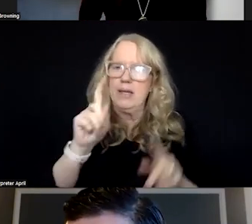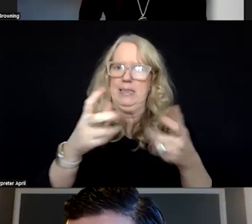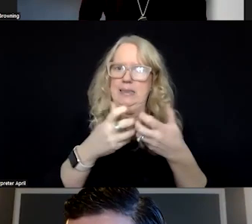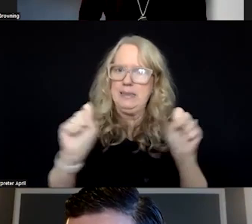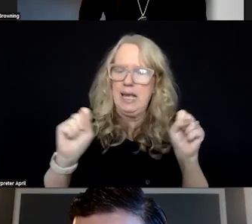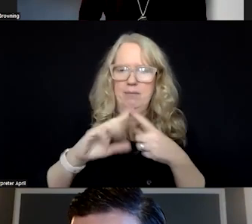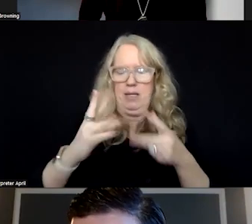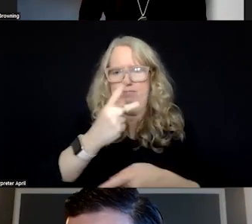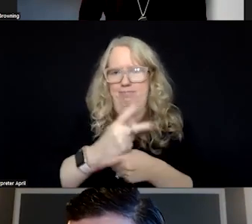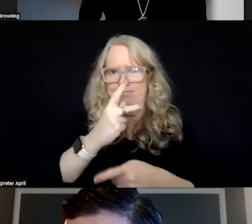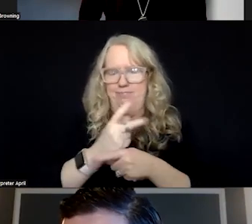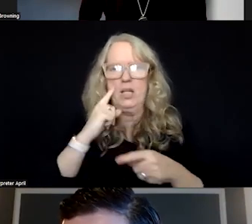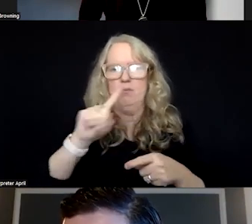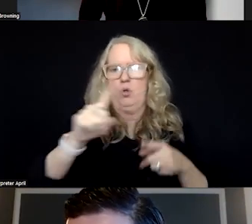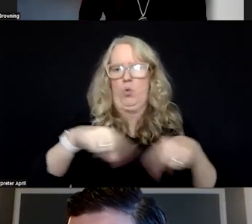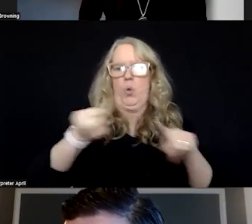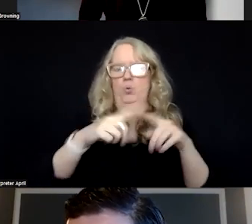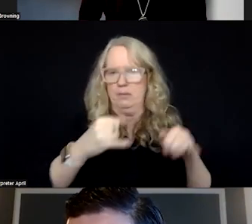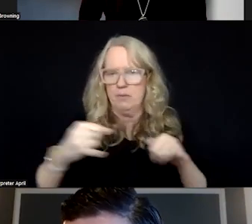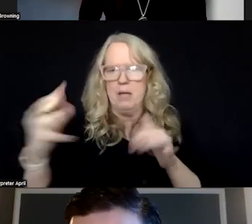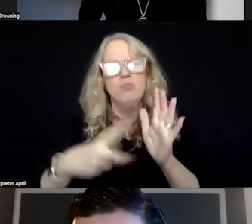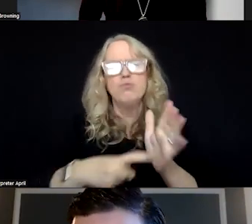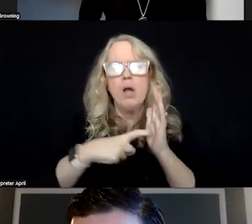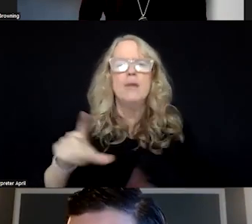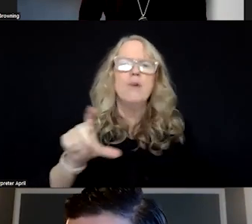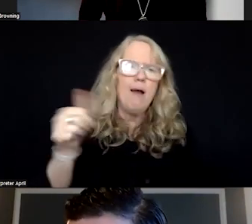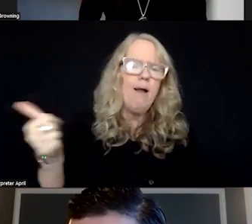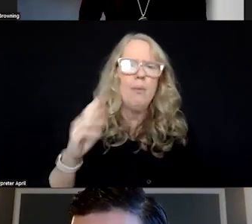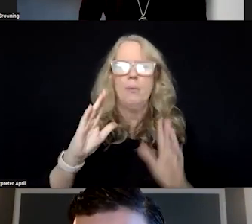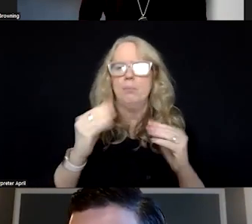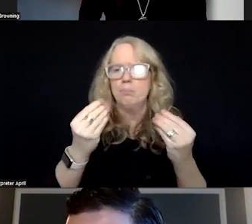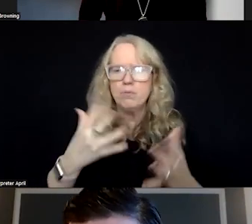THE INDIVIDUALS AND OTHER PROVIDERS REQUIRE MEDICAL CLEARANCE.